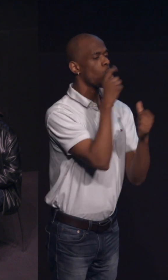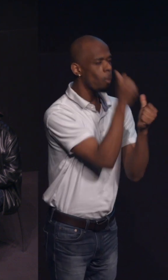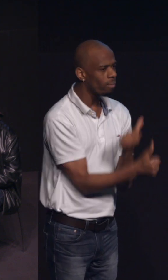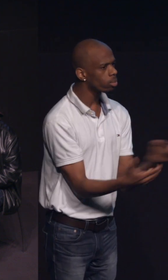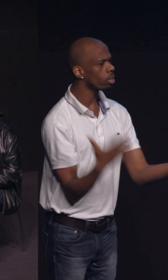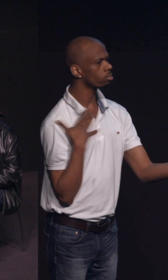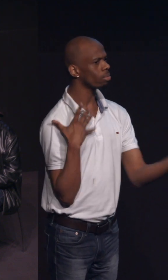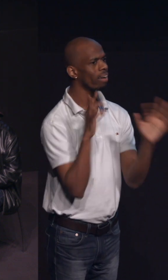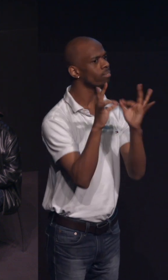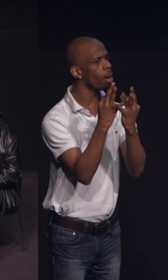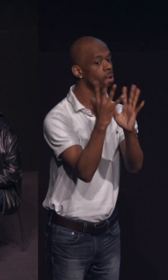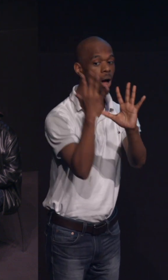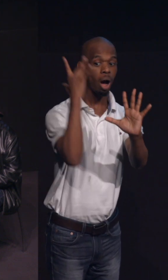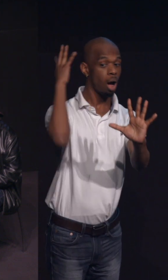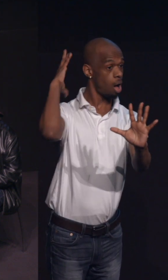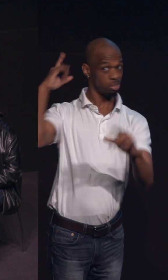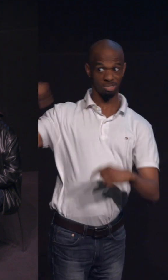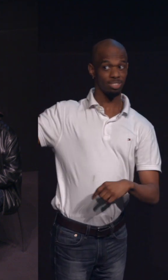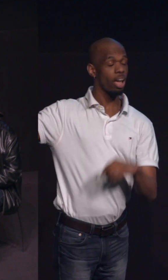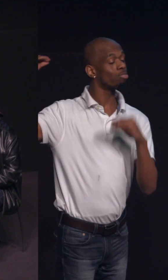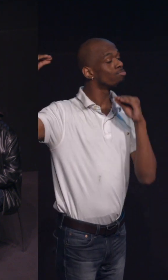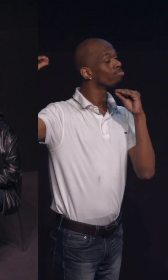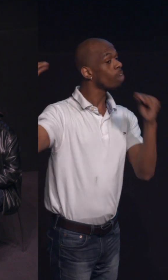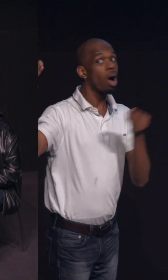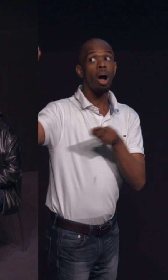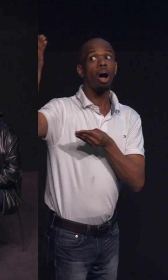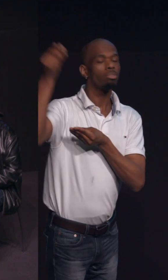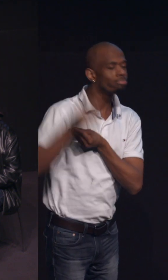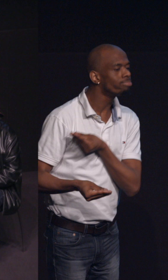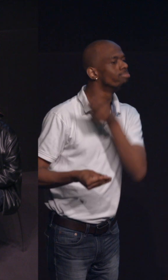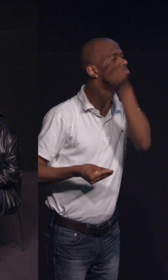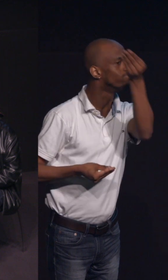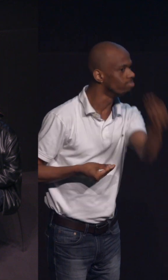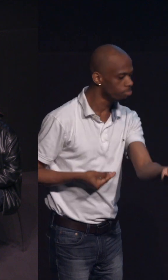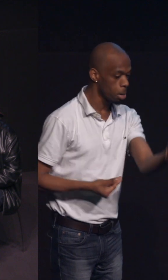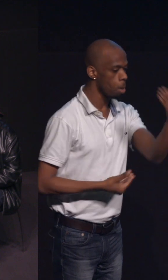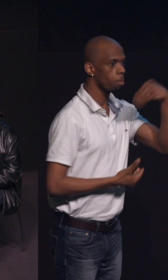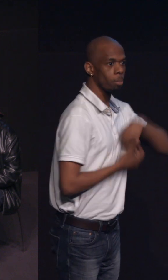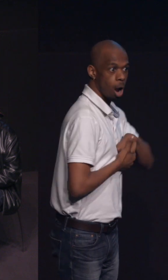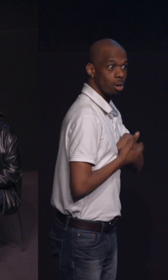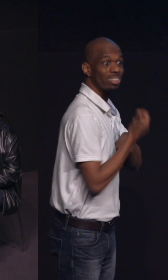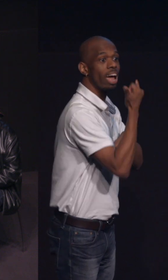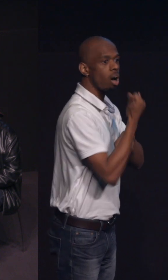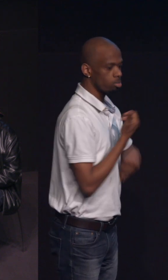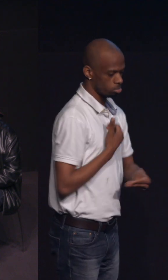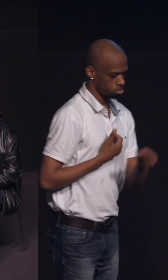like, understand or learn from them, and then going forward, having my children and wanting to grow